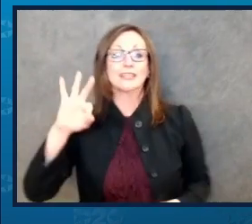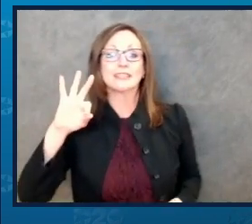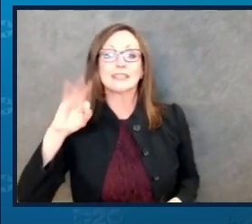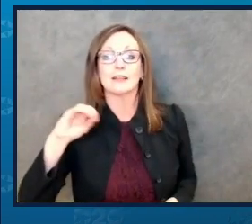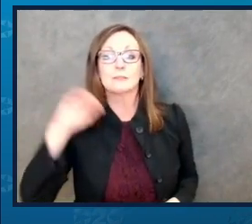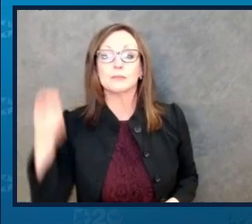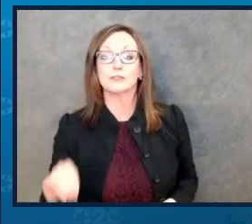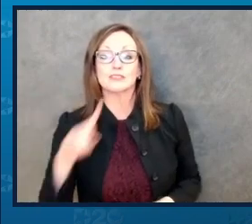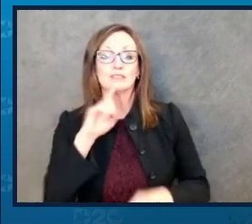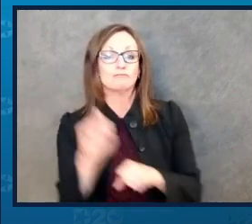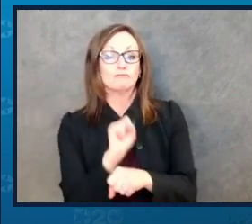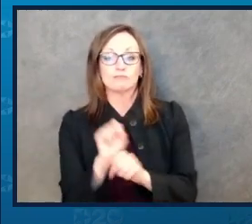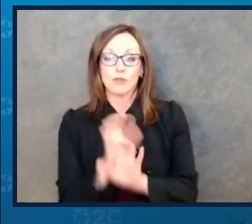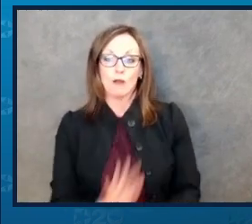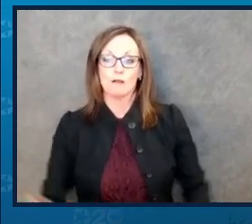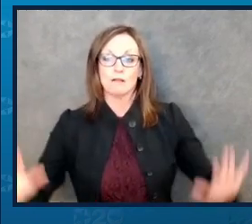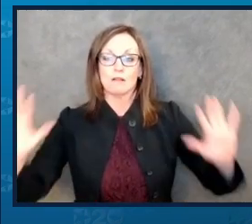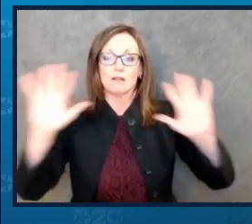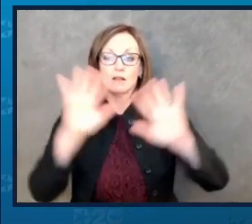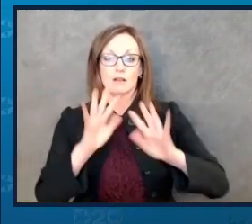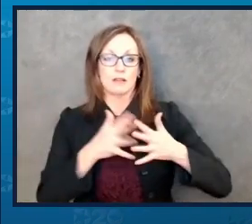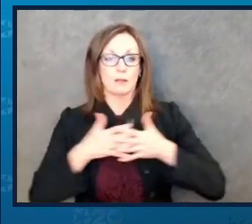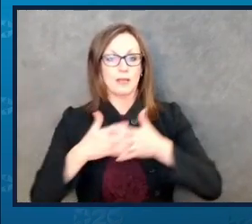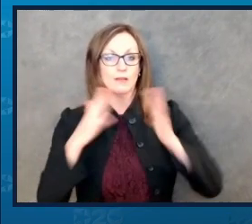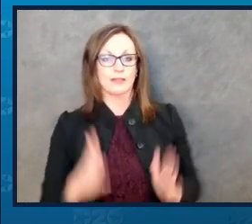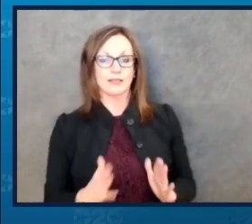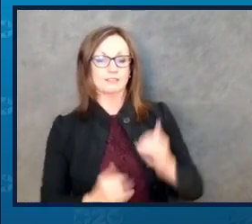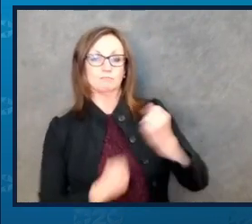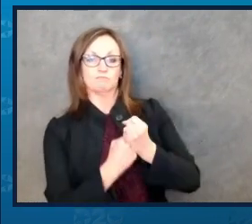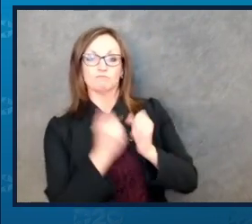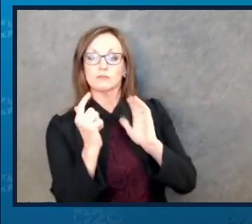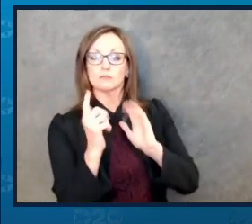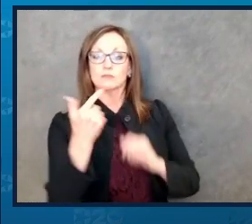SENSE GUN LAWS BECAUSE WE NEED